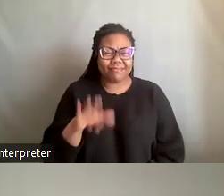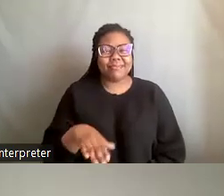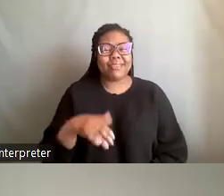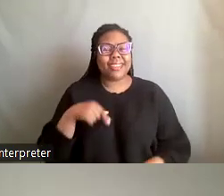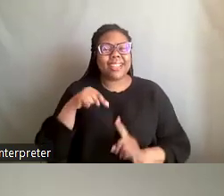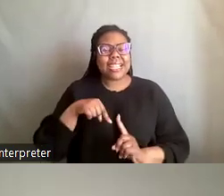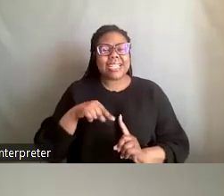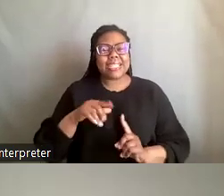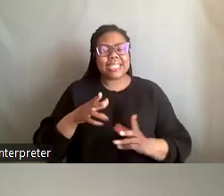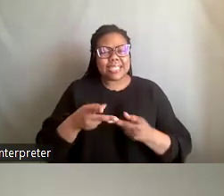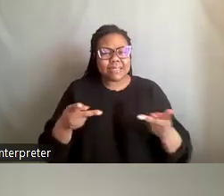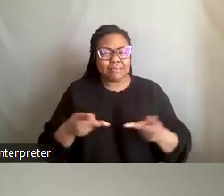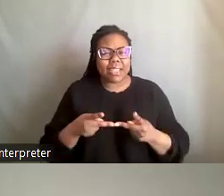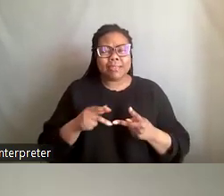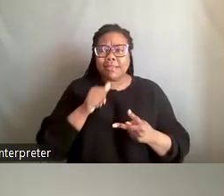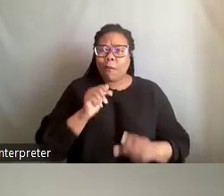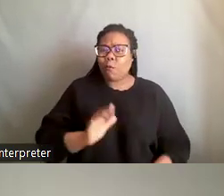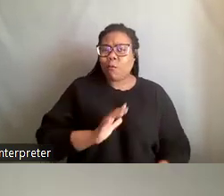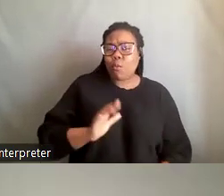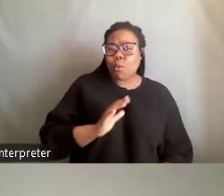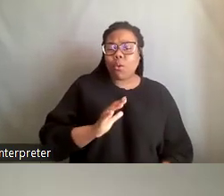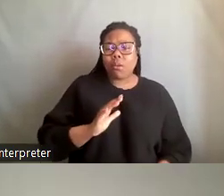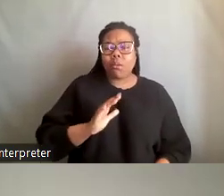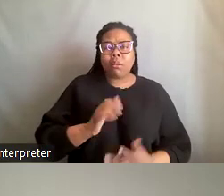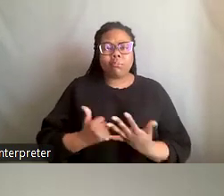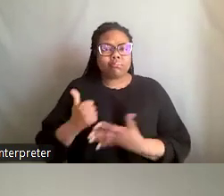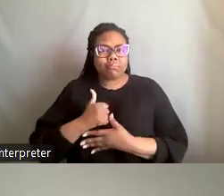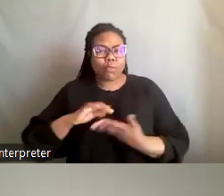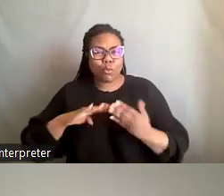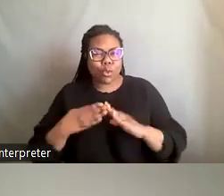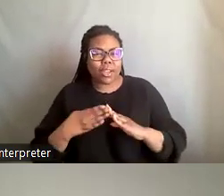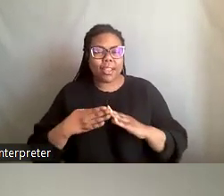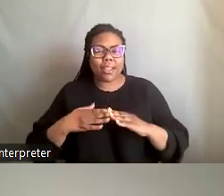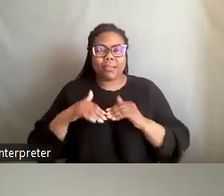, of course not. This is a somewhat informal space where this is about community. This